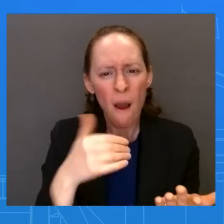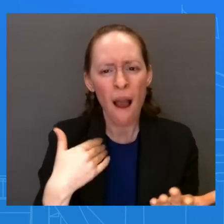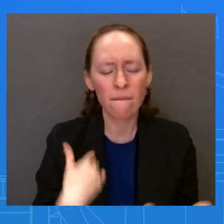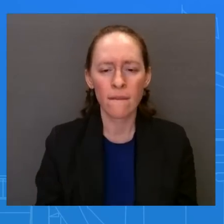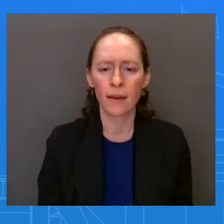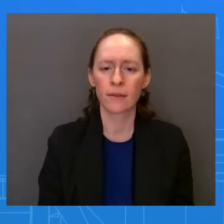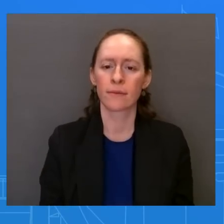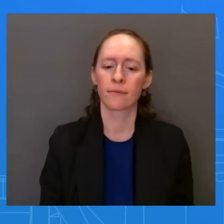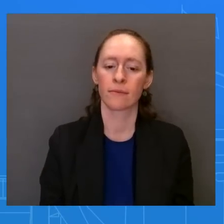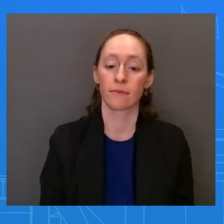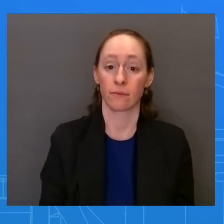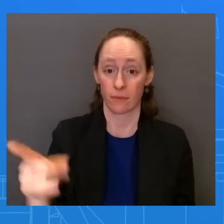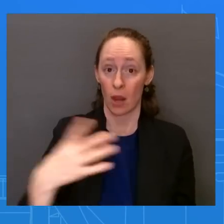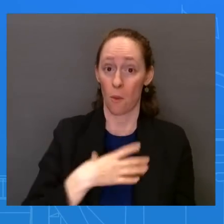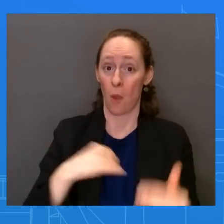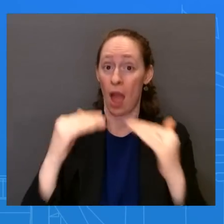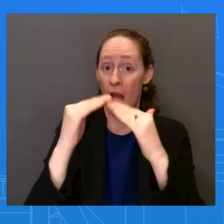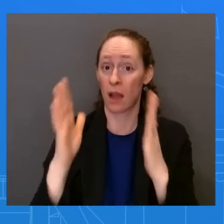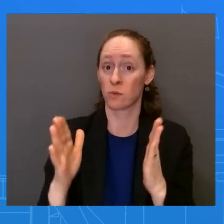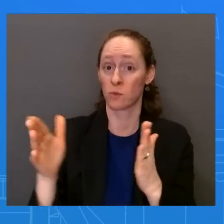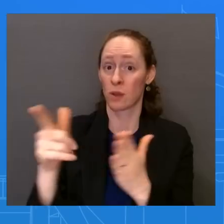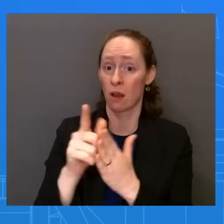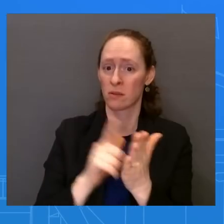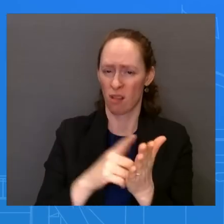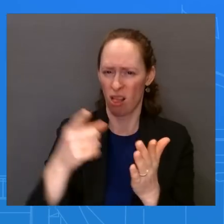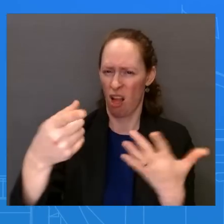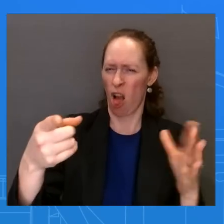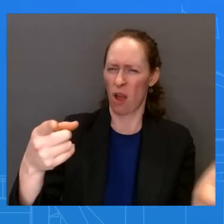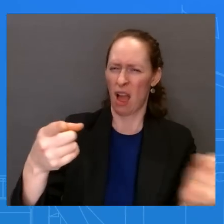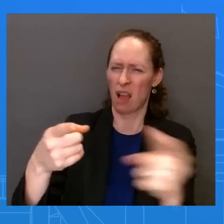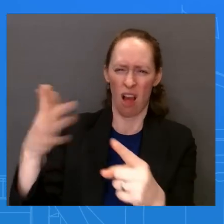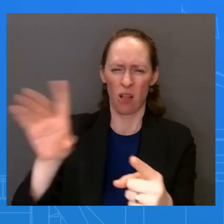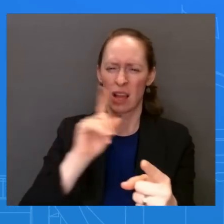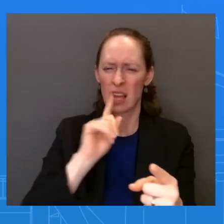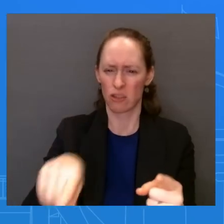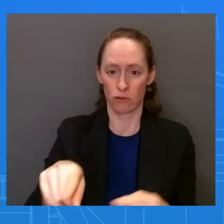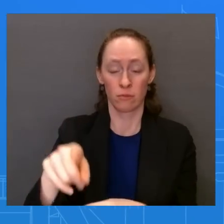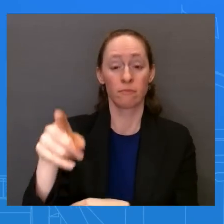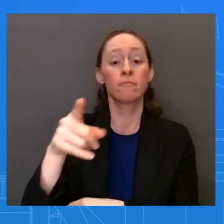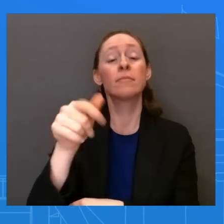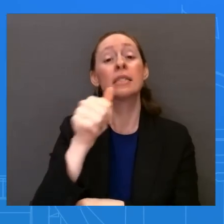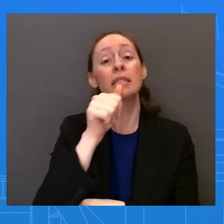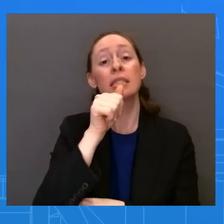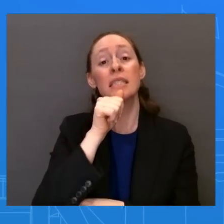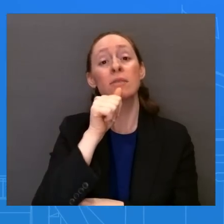And I also believe the Secret Service put out a statement. So I would refer you to those two statements that --